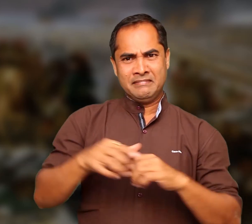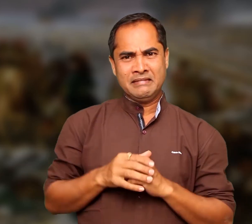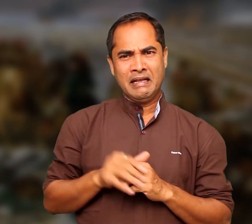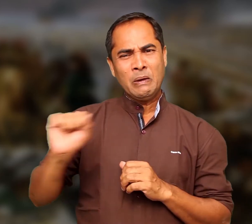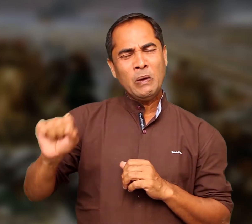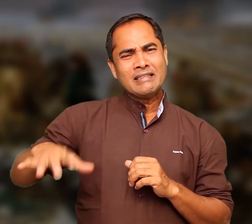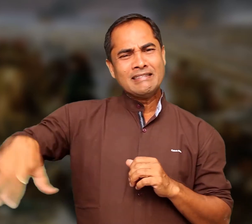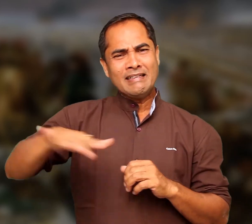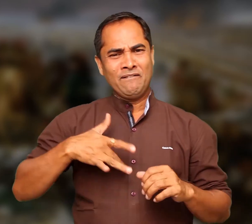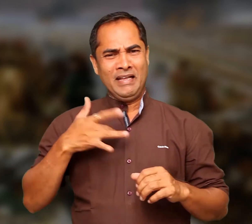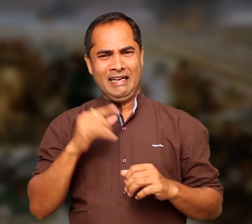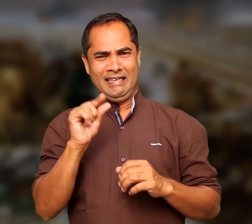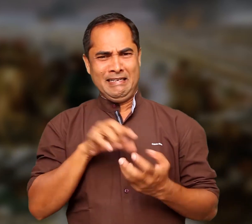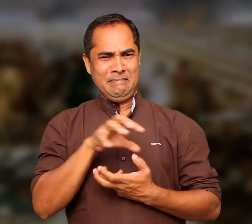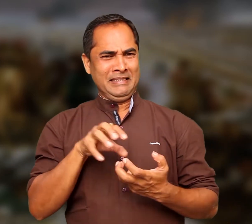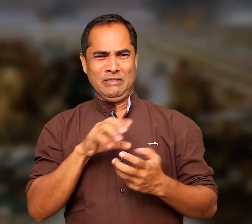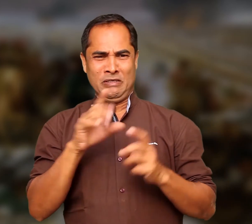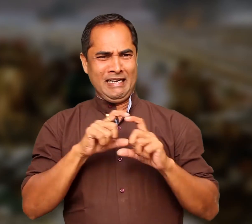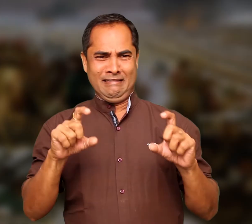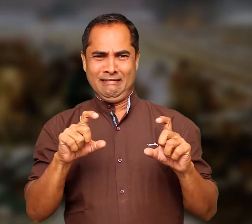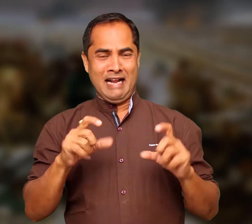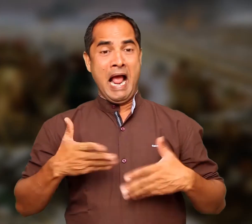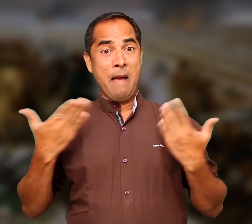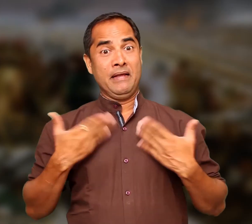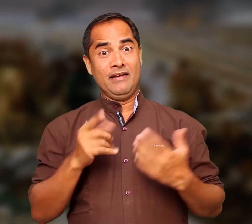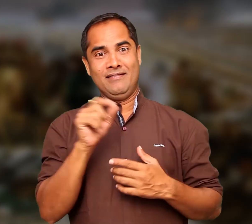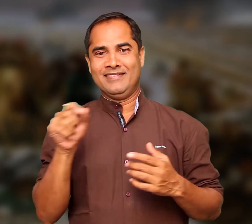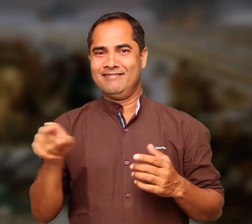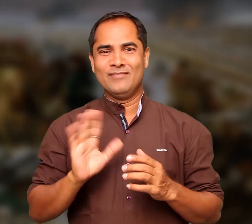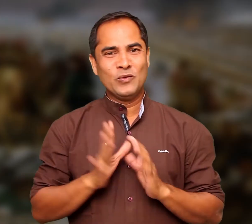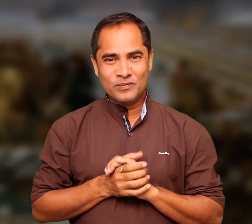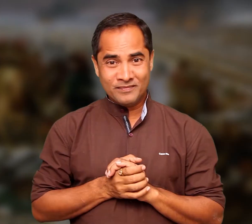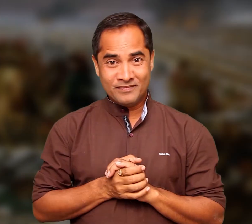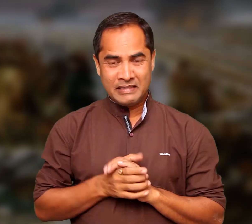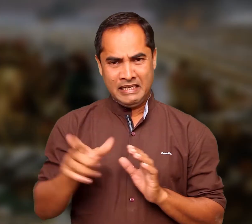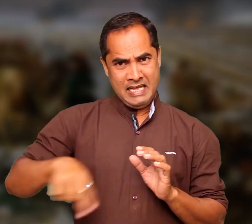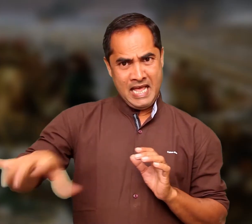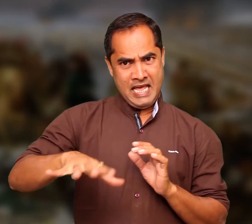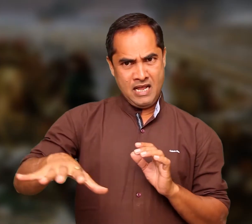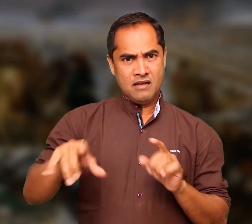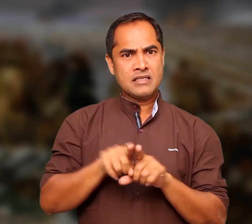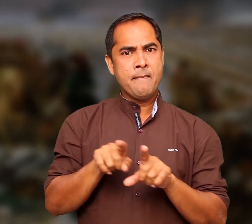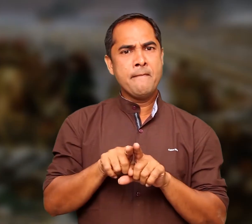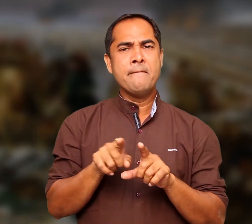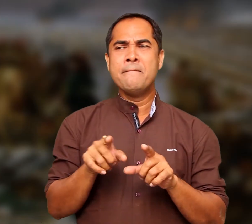they had mixed reaction towards French rule. Initially, the French armies were